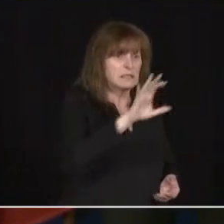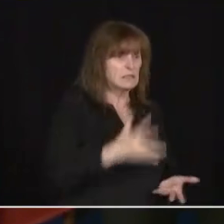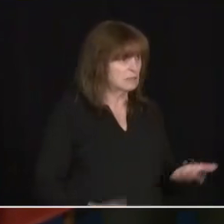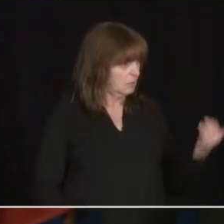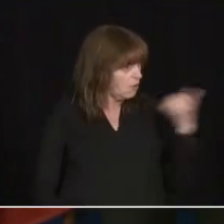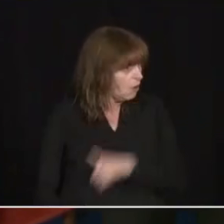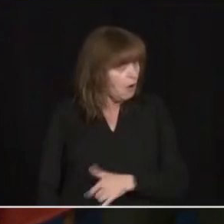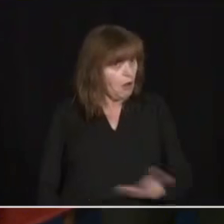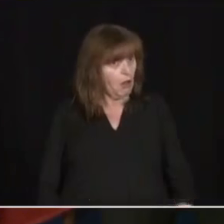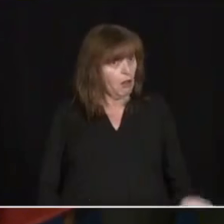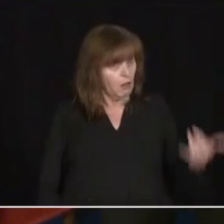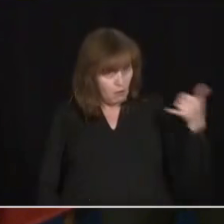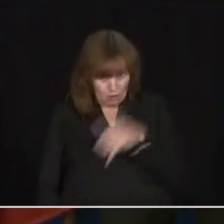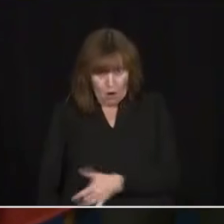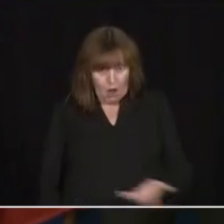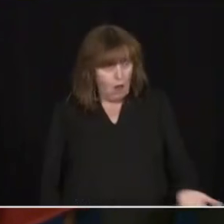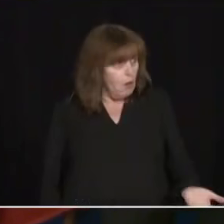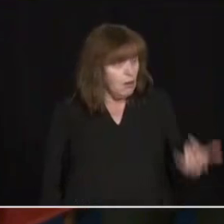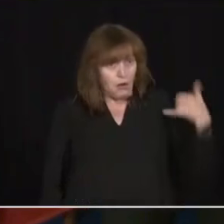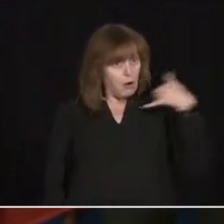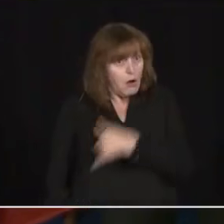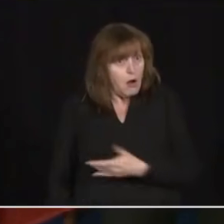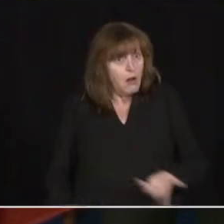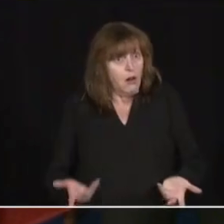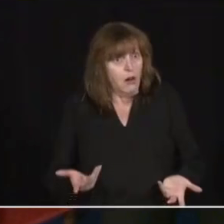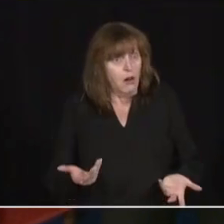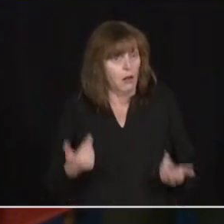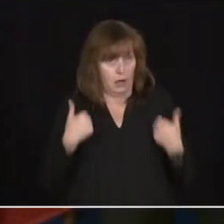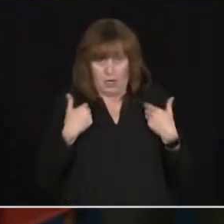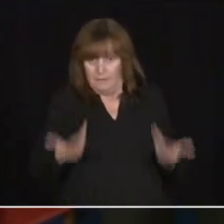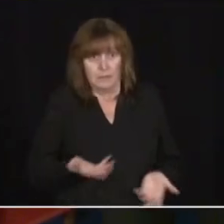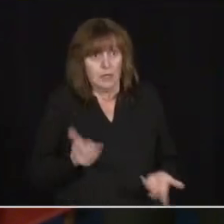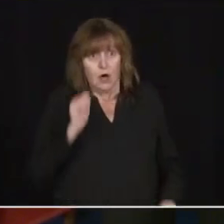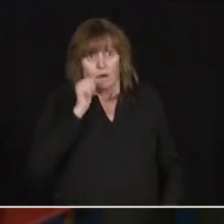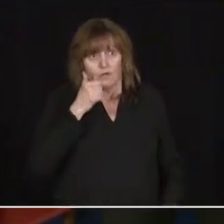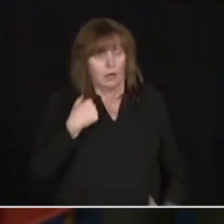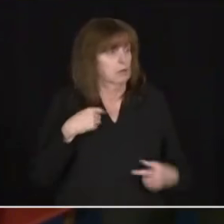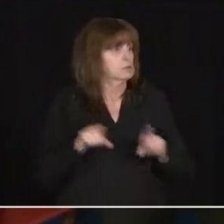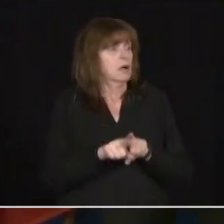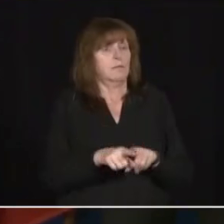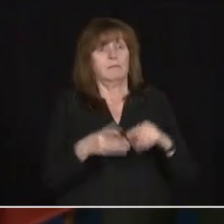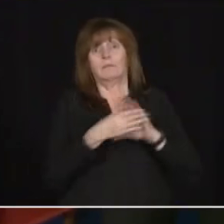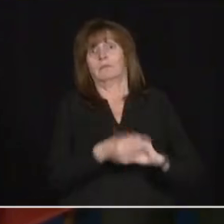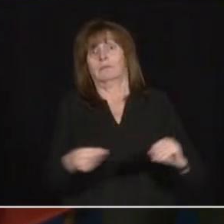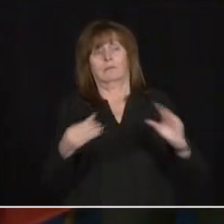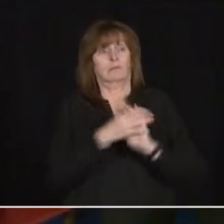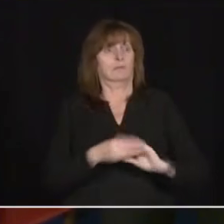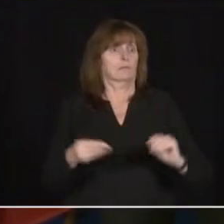have PPE, just call. Just absolutely call. And I am up here every day saying the same